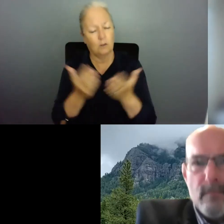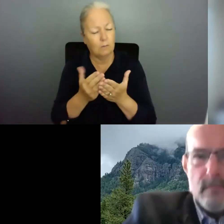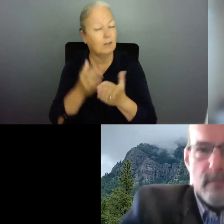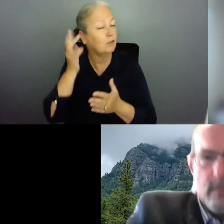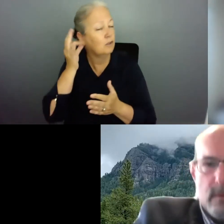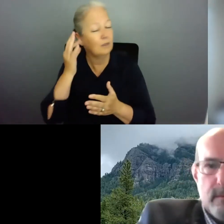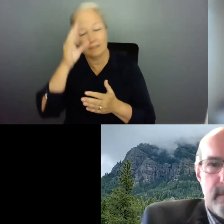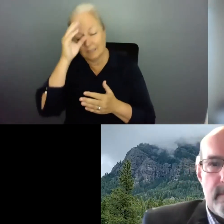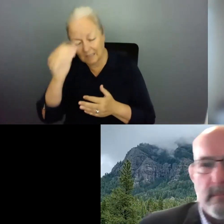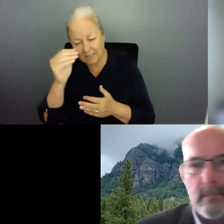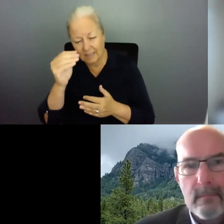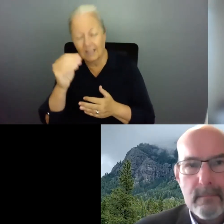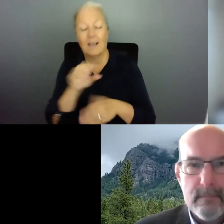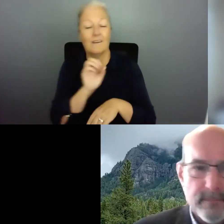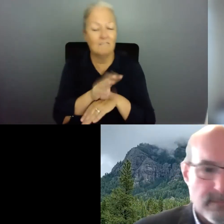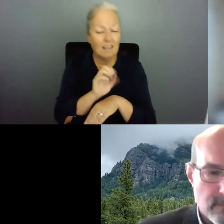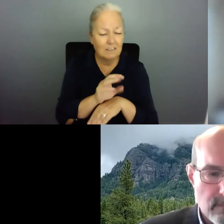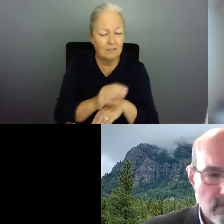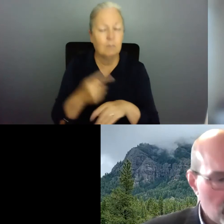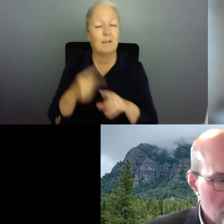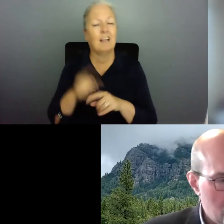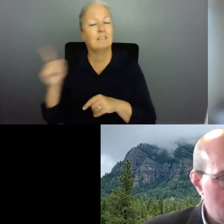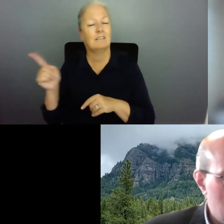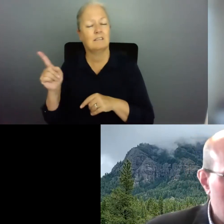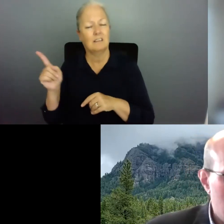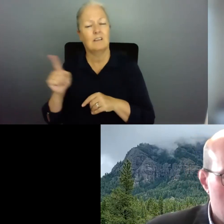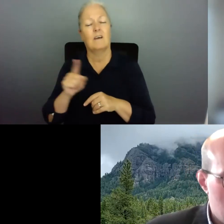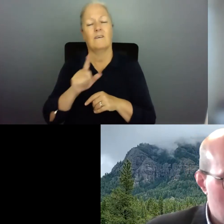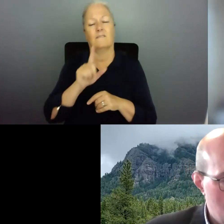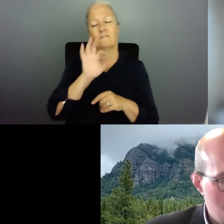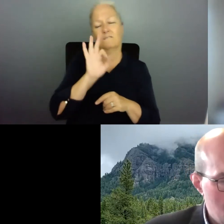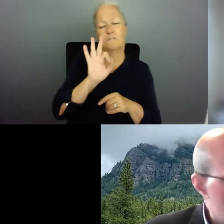focal point within the technical division at unfpa headquarters mr rafi the floor is yours